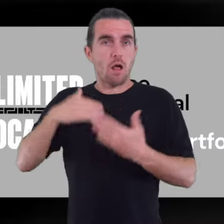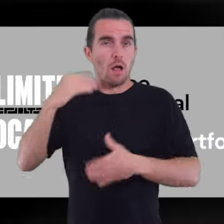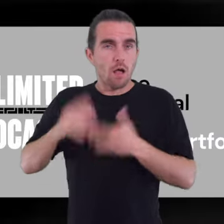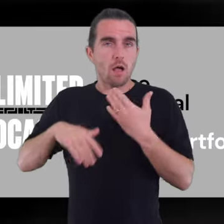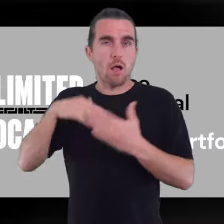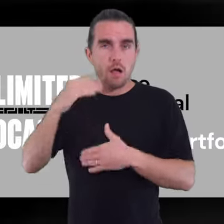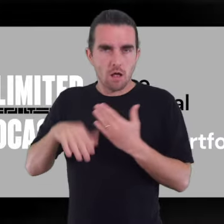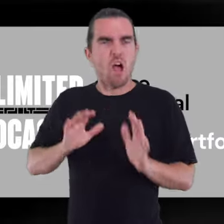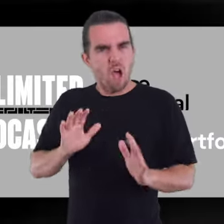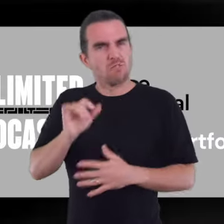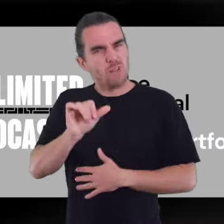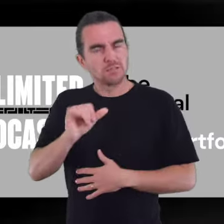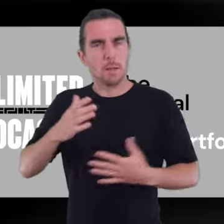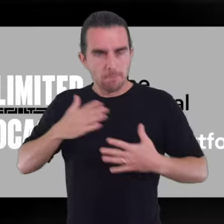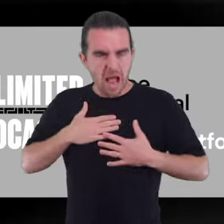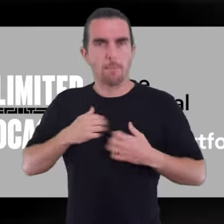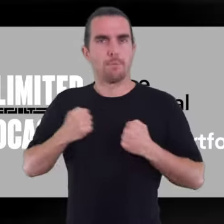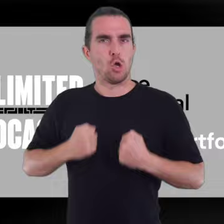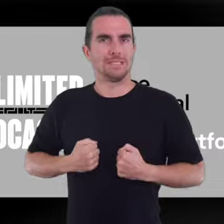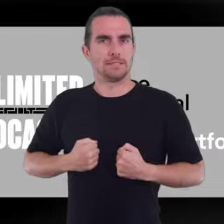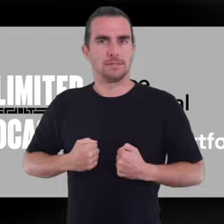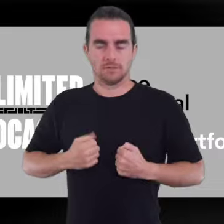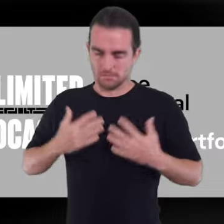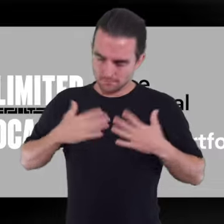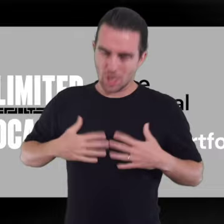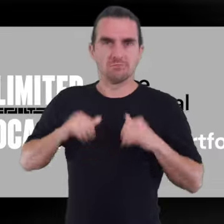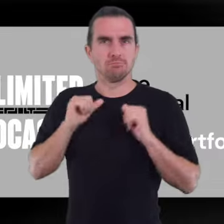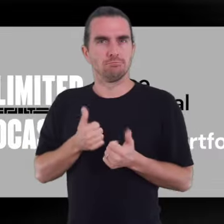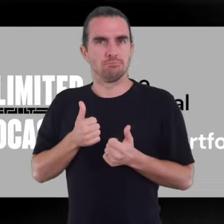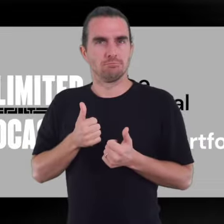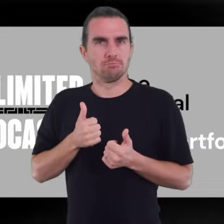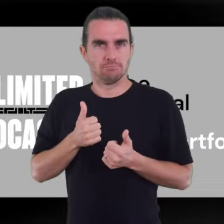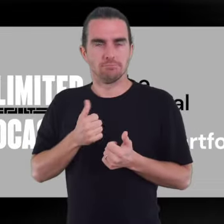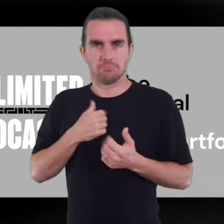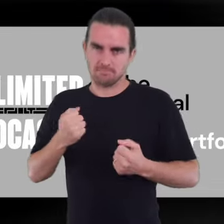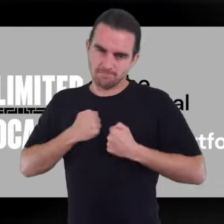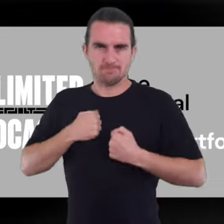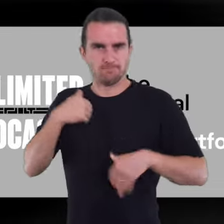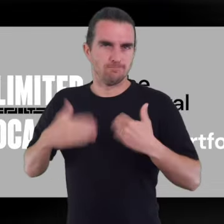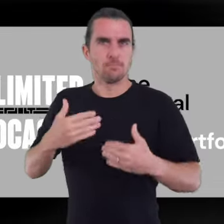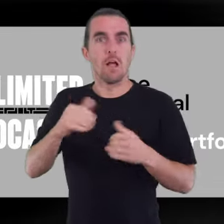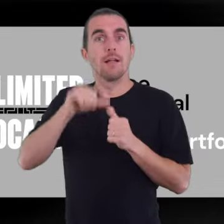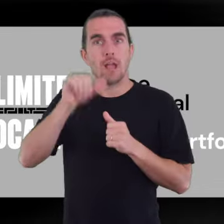this wheelchair is my body, and I want ownership of it, and control of it. The next step was understanding it's a creative body,